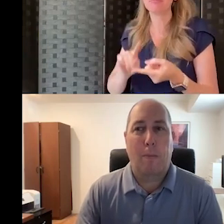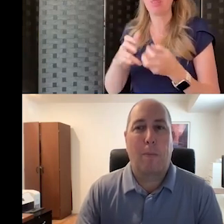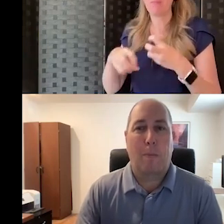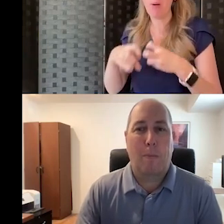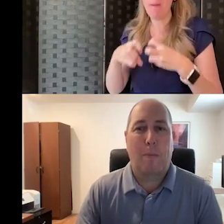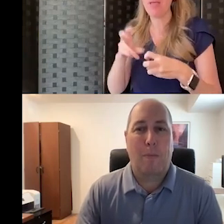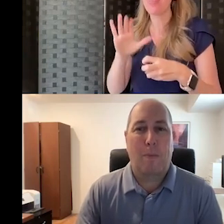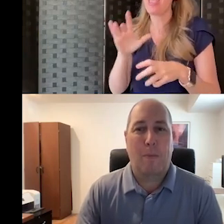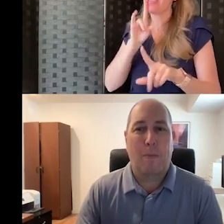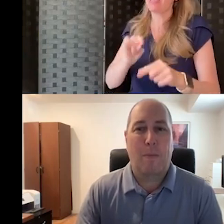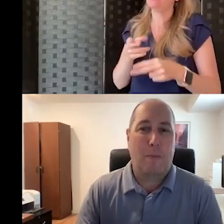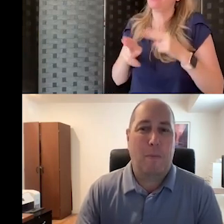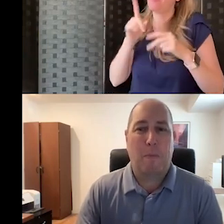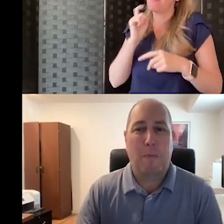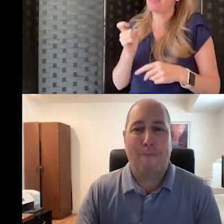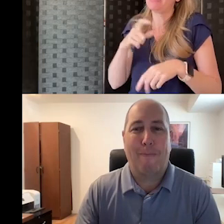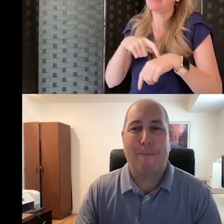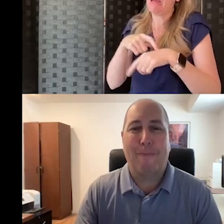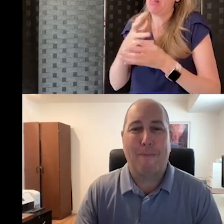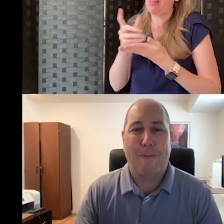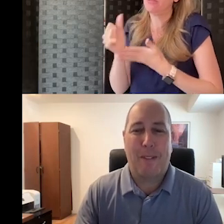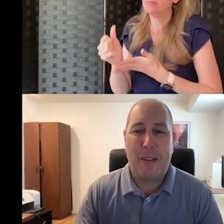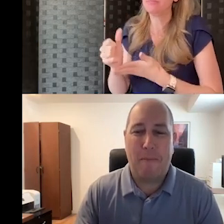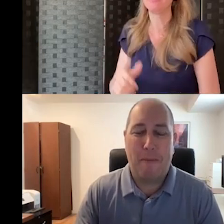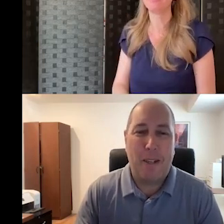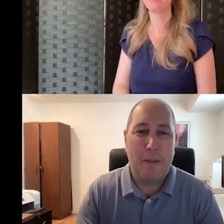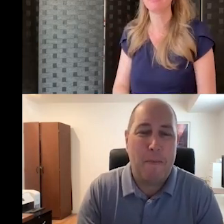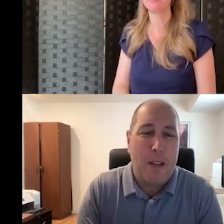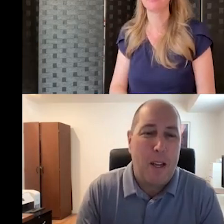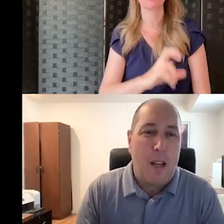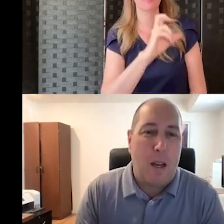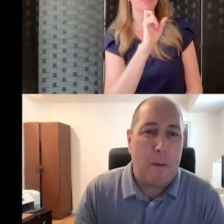simply because of the time constraints here. >> Jared: Okay, thank you.